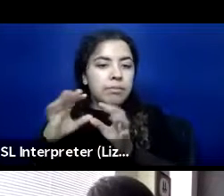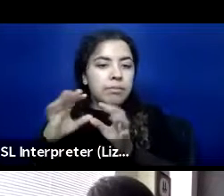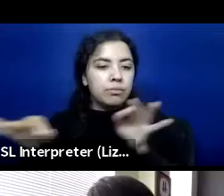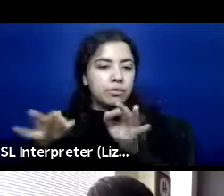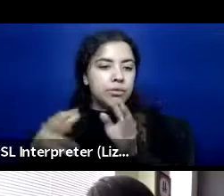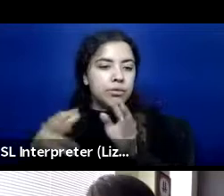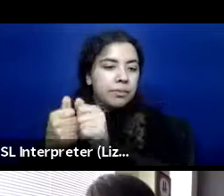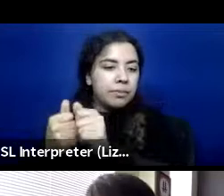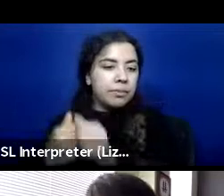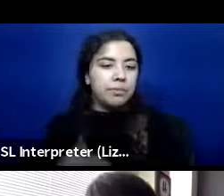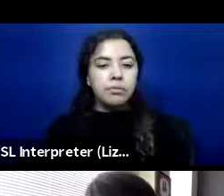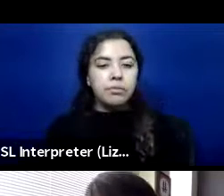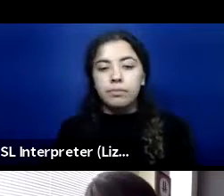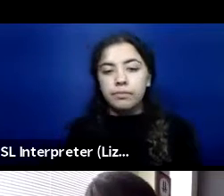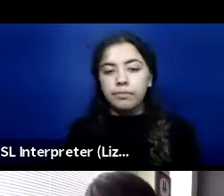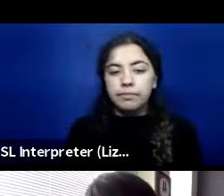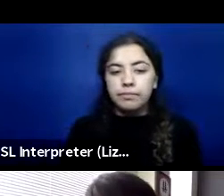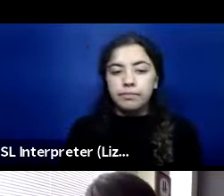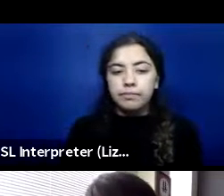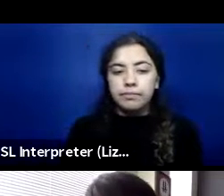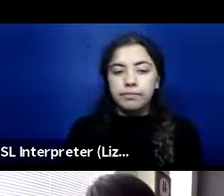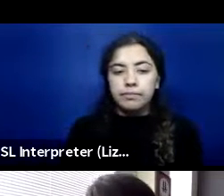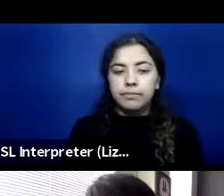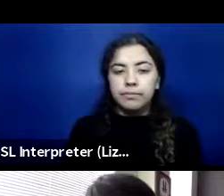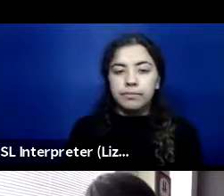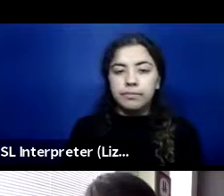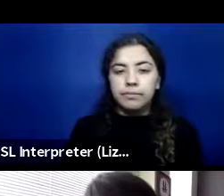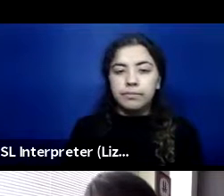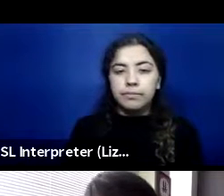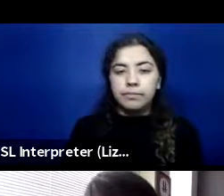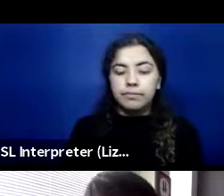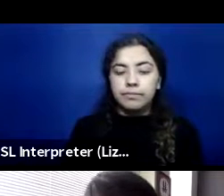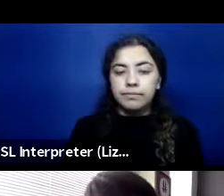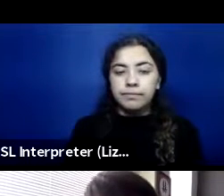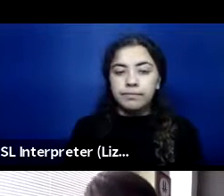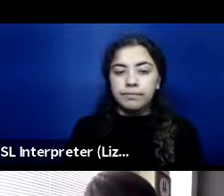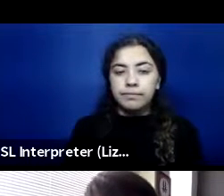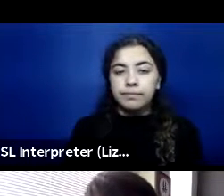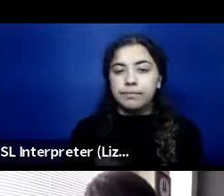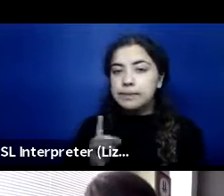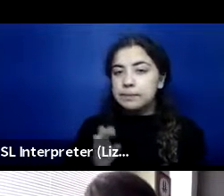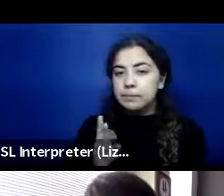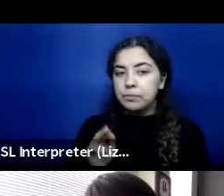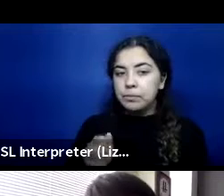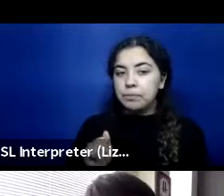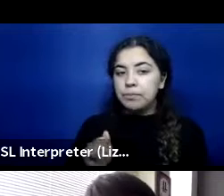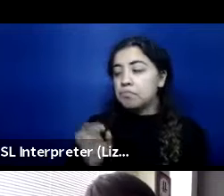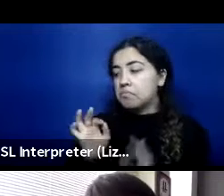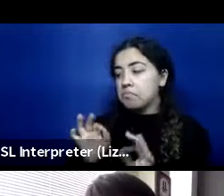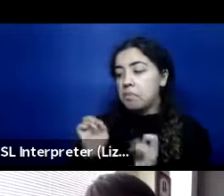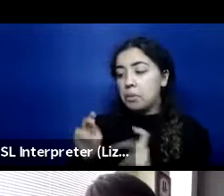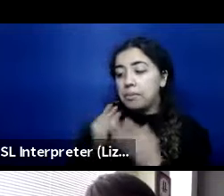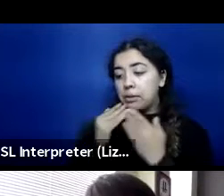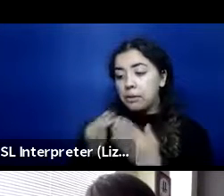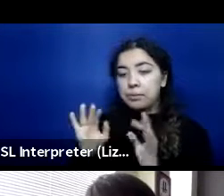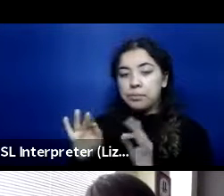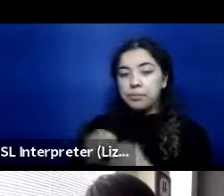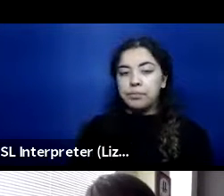Thank you. OK. Alright, Kyle. Kyle, go ahead.